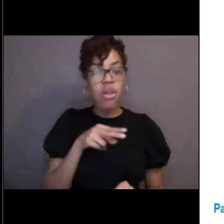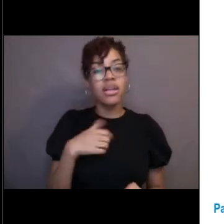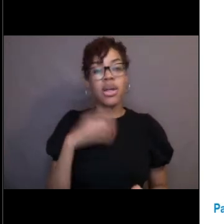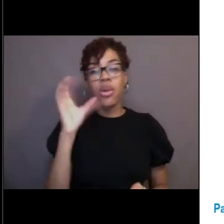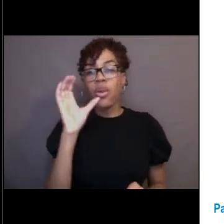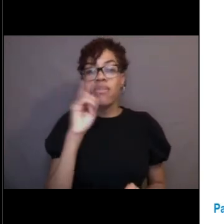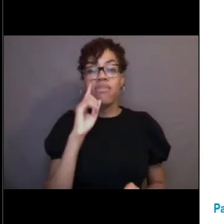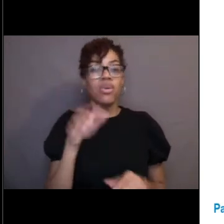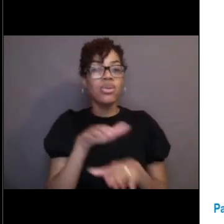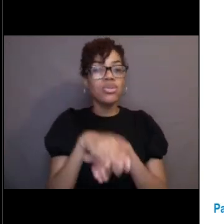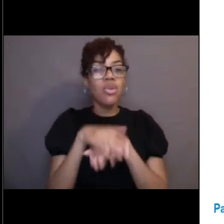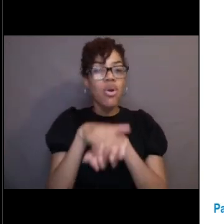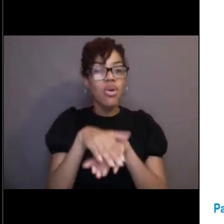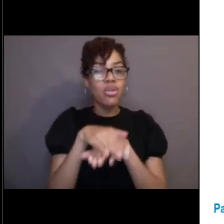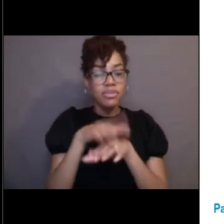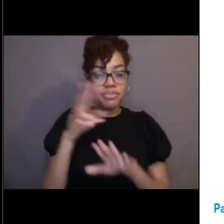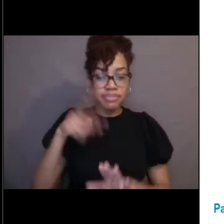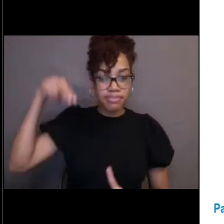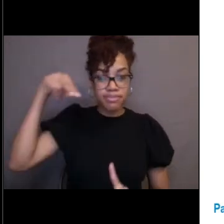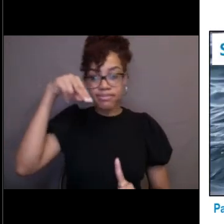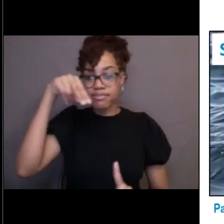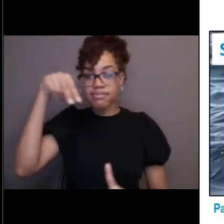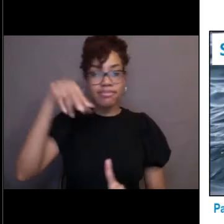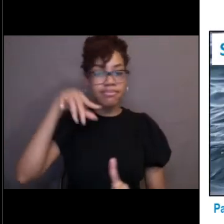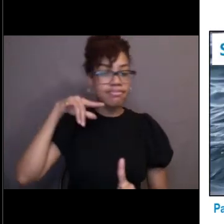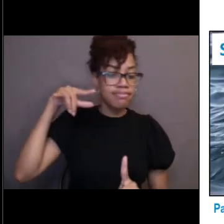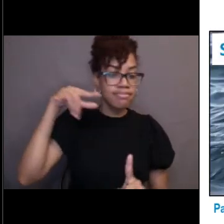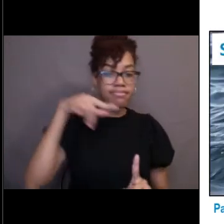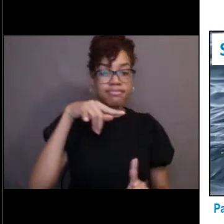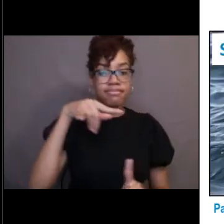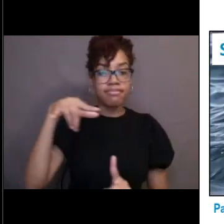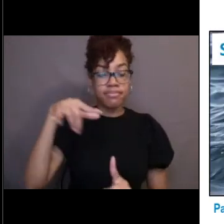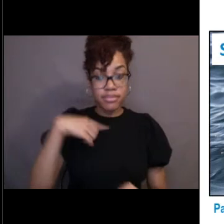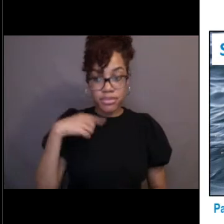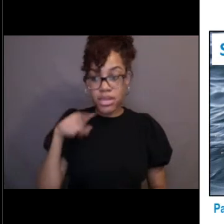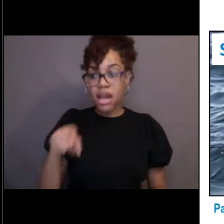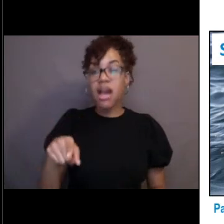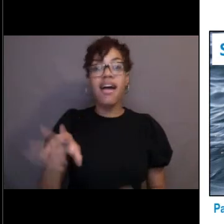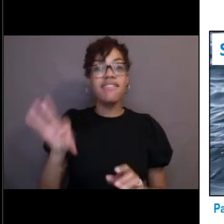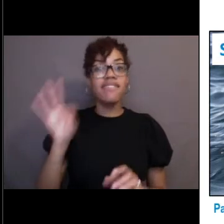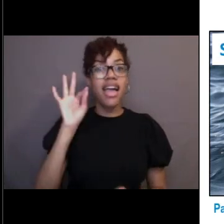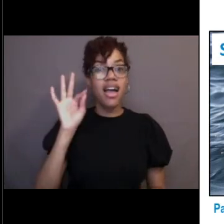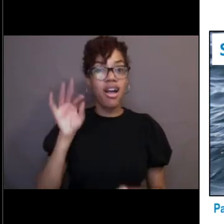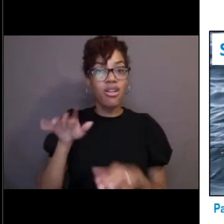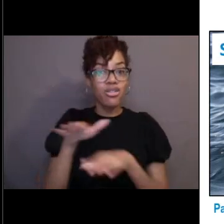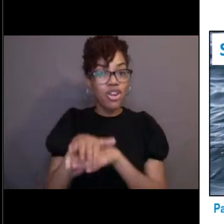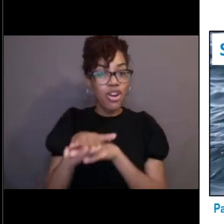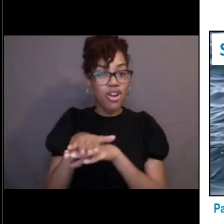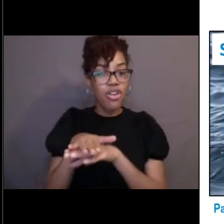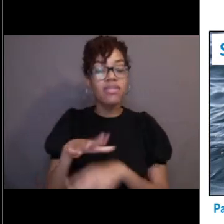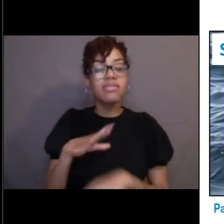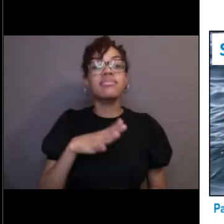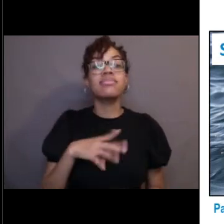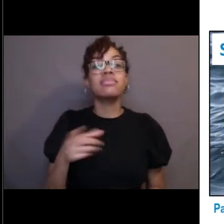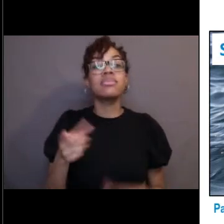than we can from the boat. But then when we see that turtle, what we do is we want to get the tag on .